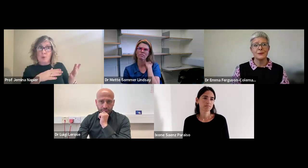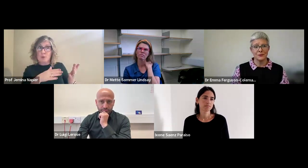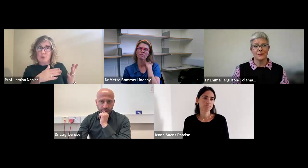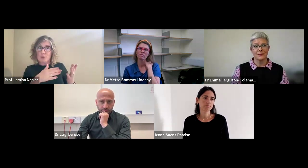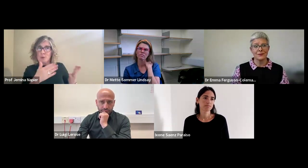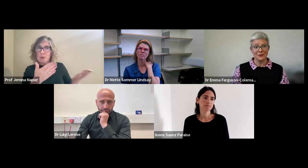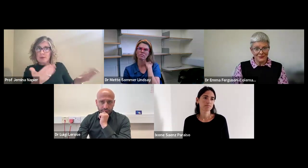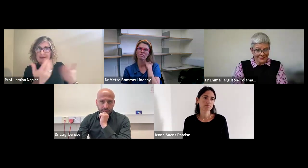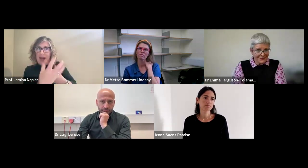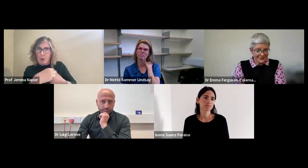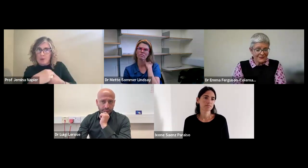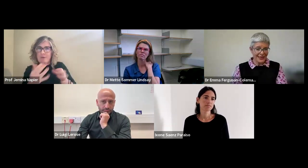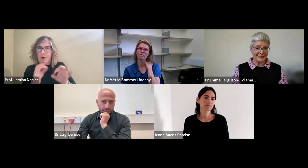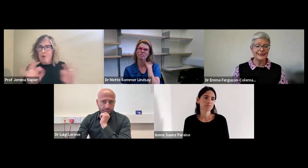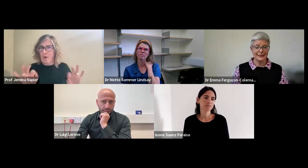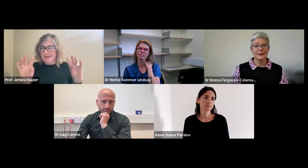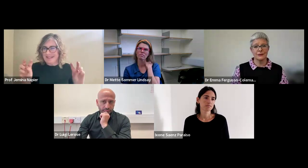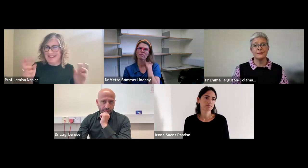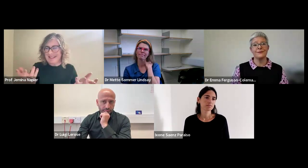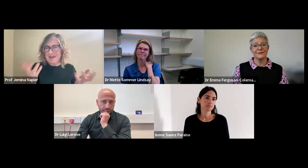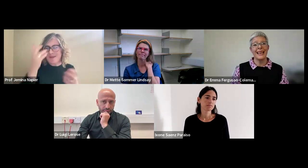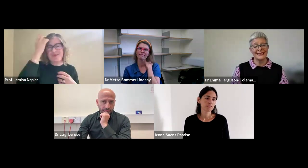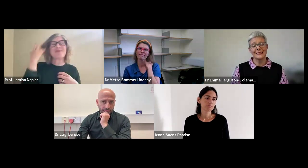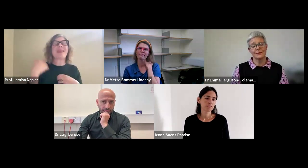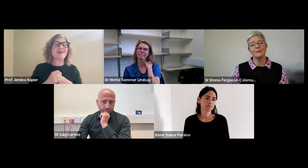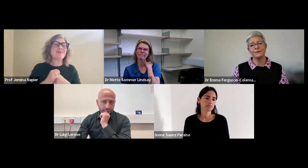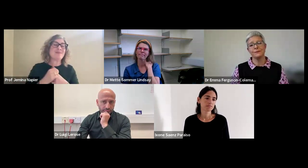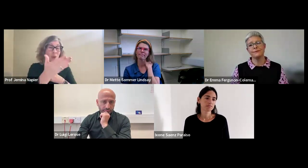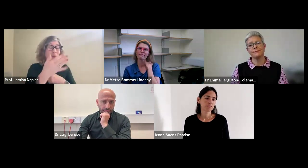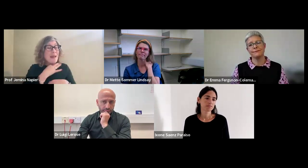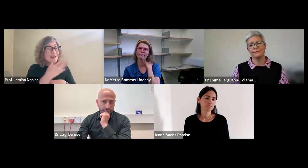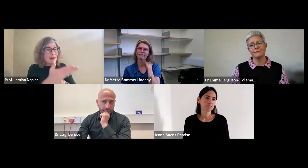because if you provide expensive solutions then you start to see reluctance as to